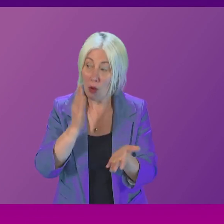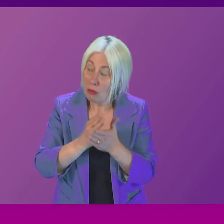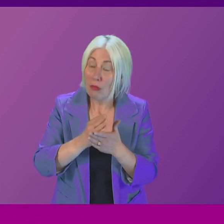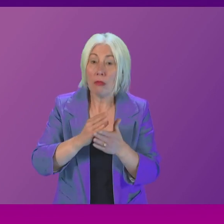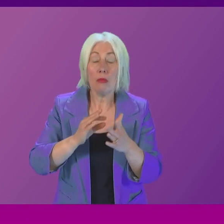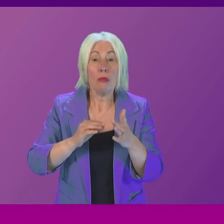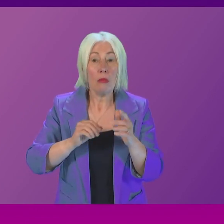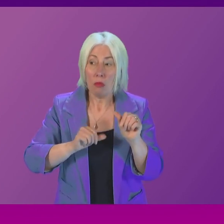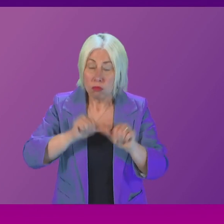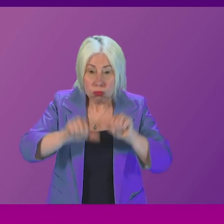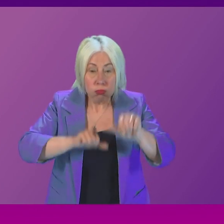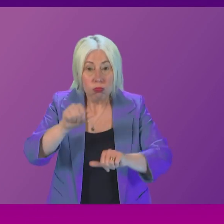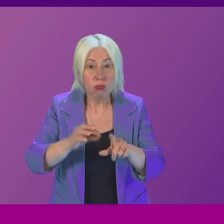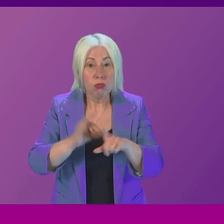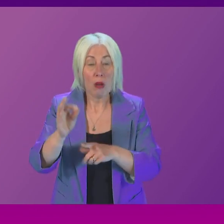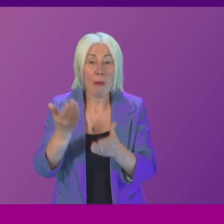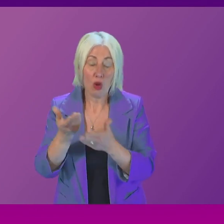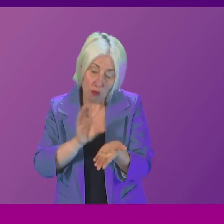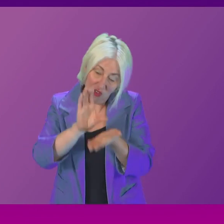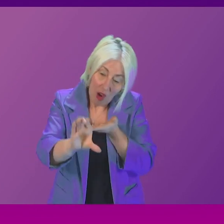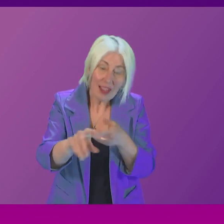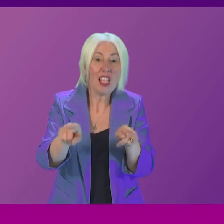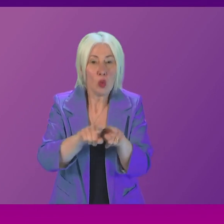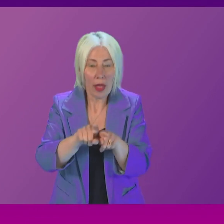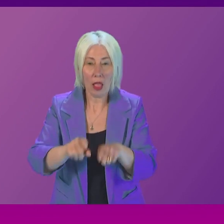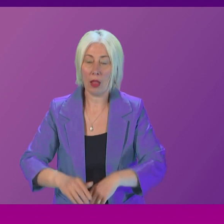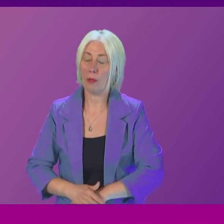that there is record investment alongside it.